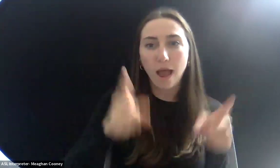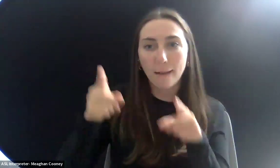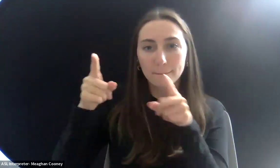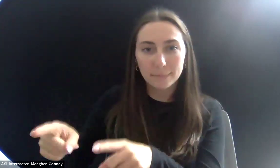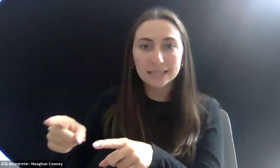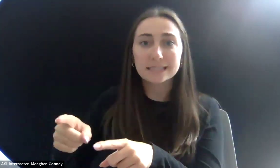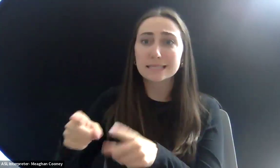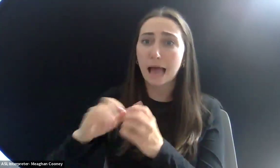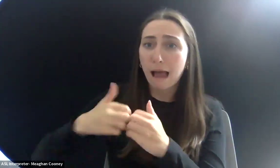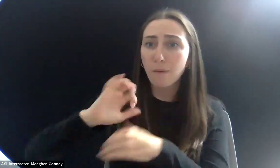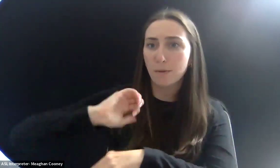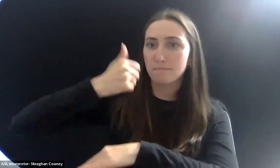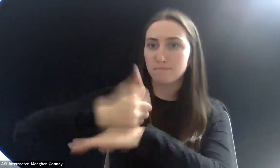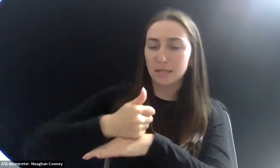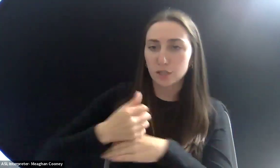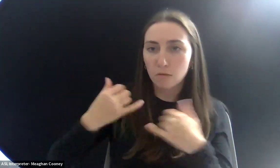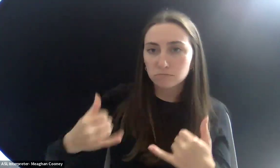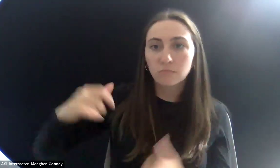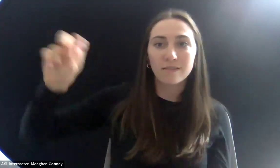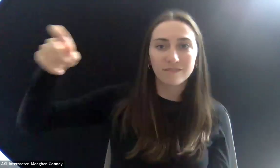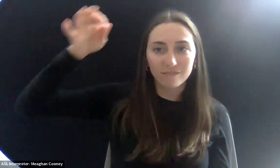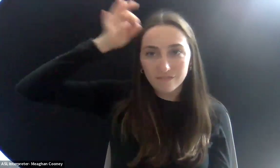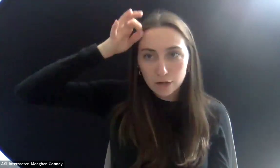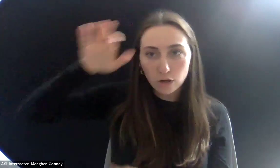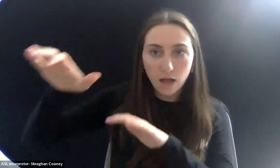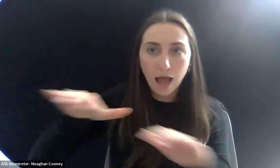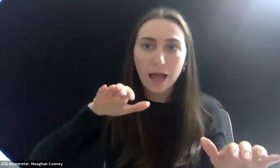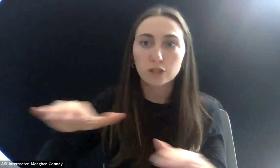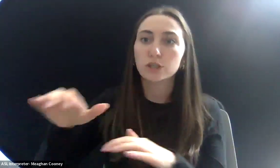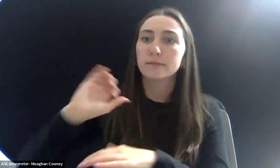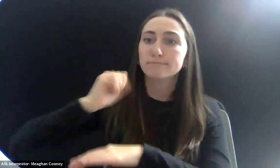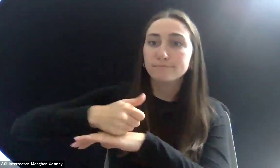existence of federal actions, such as federal permitting, and